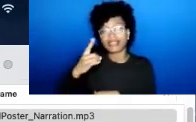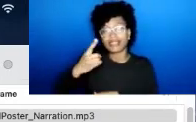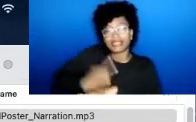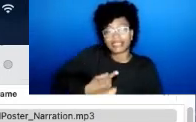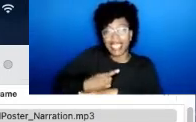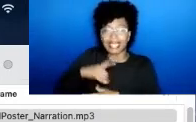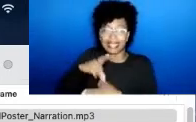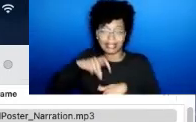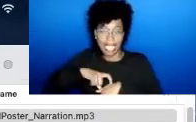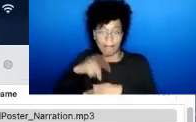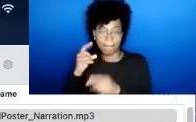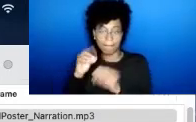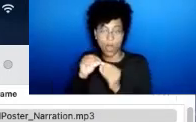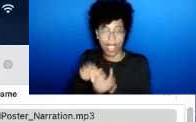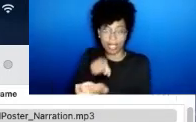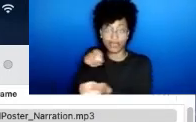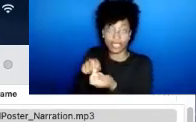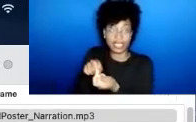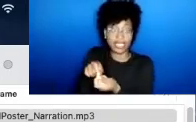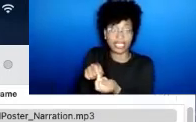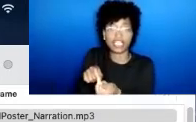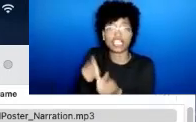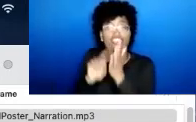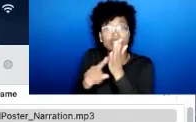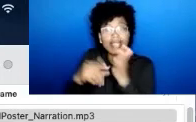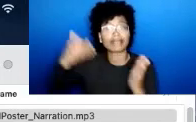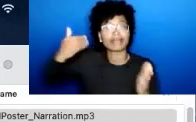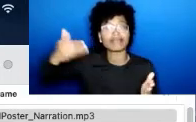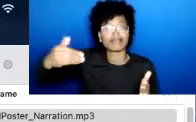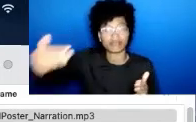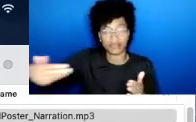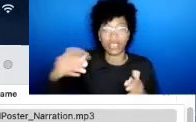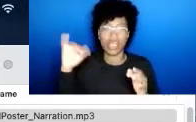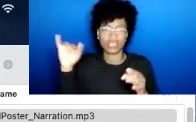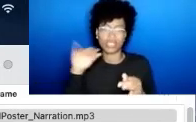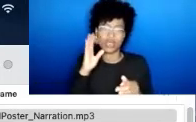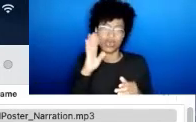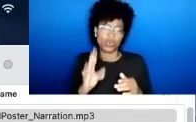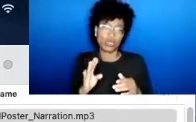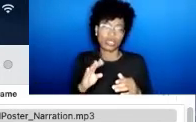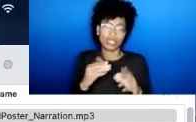these in your presentation. 07:16:35 We will also send you a mail notifying